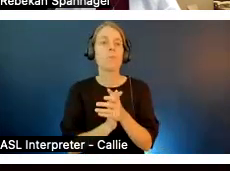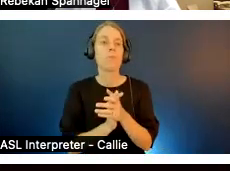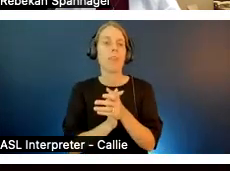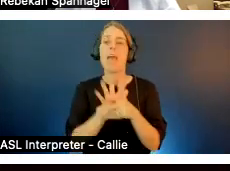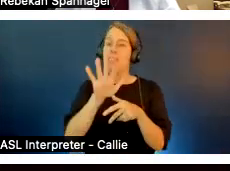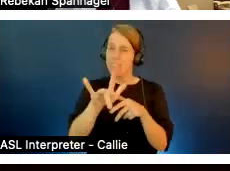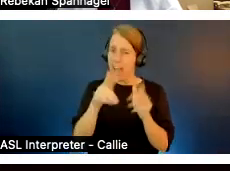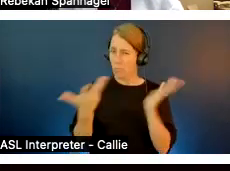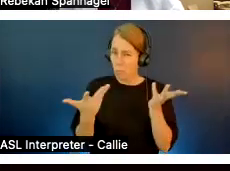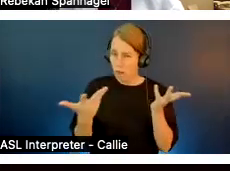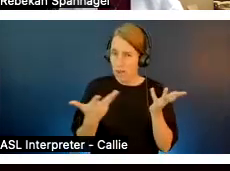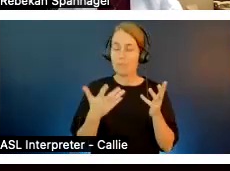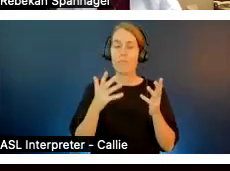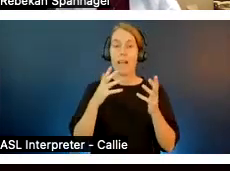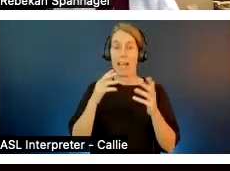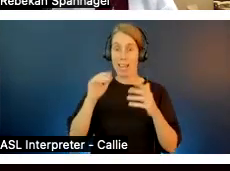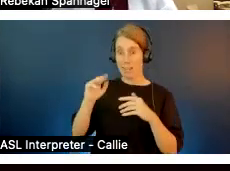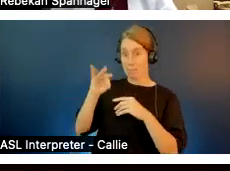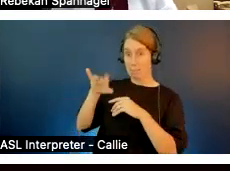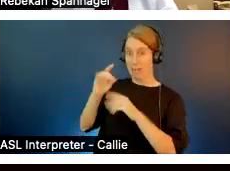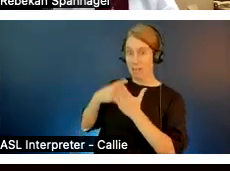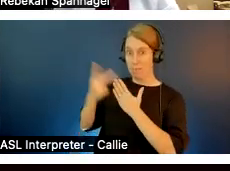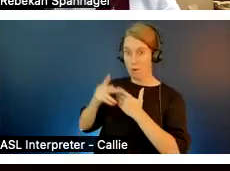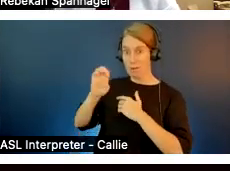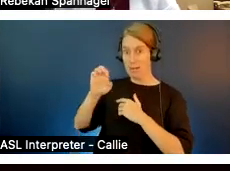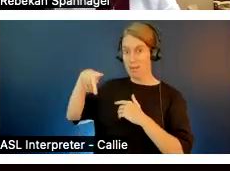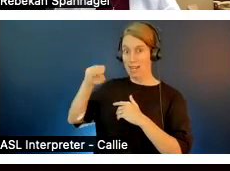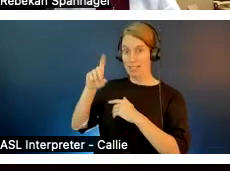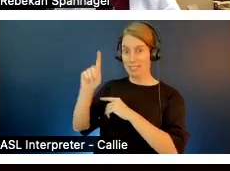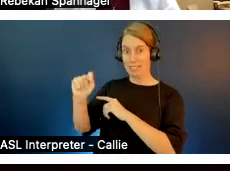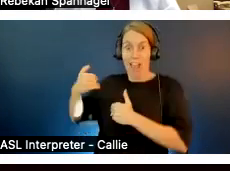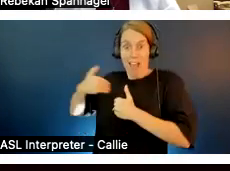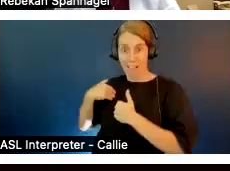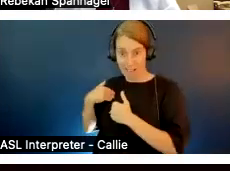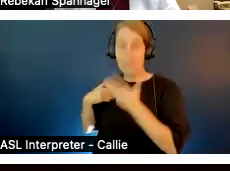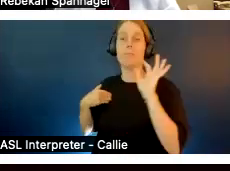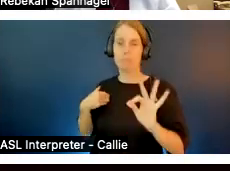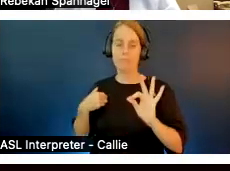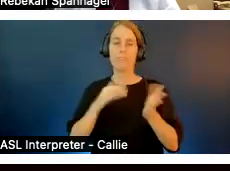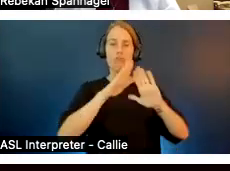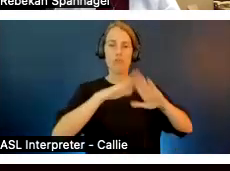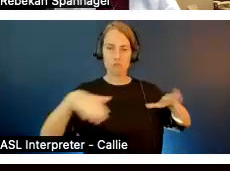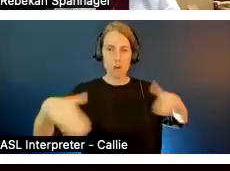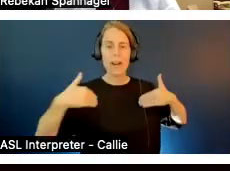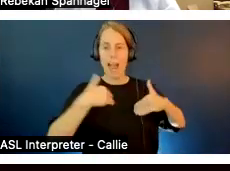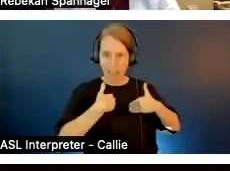coverage for routine checkups so that doctors and medical professionals are able to quickly